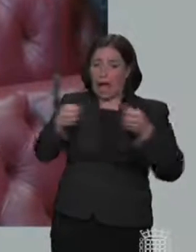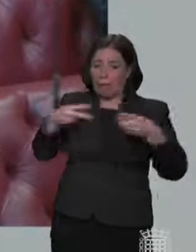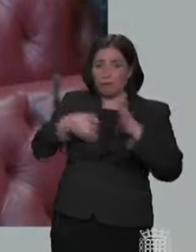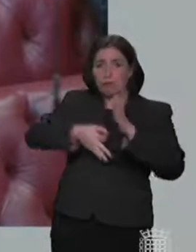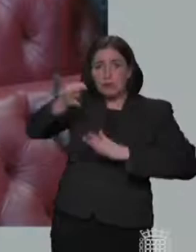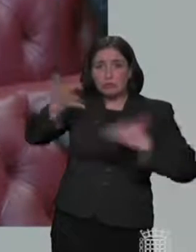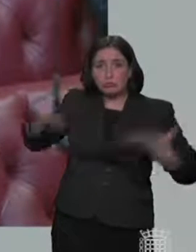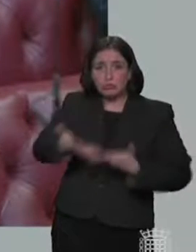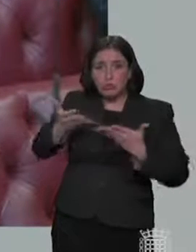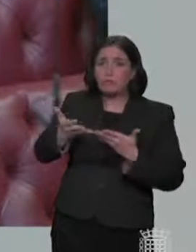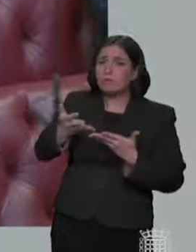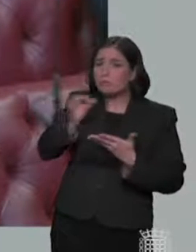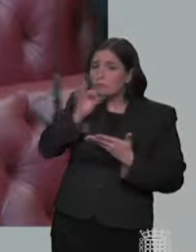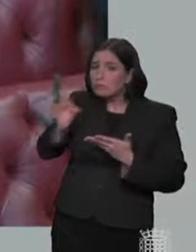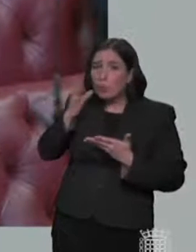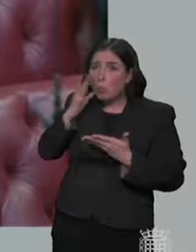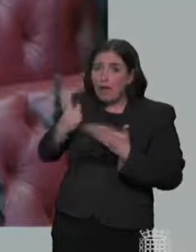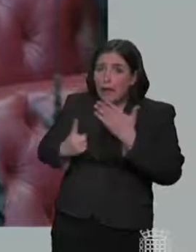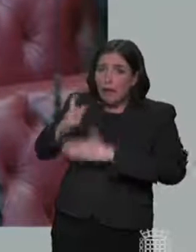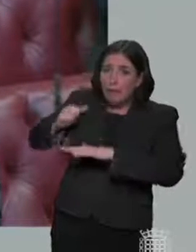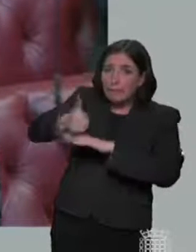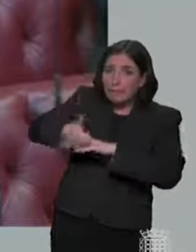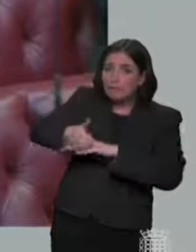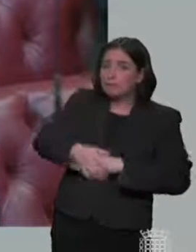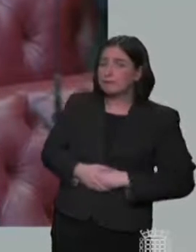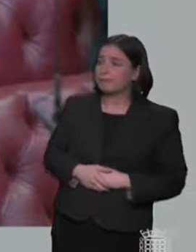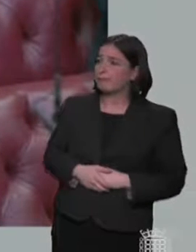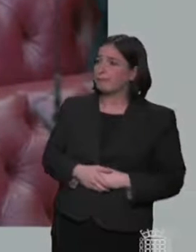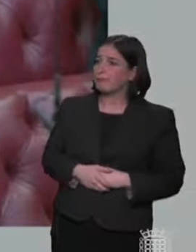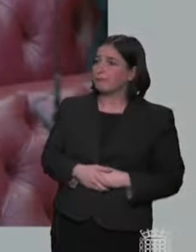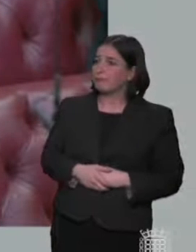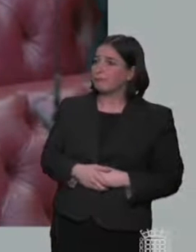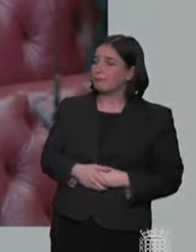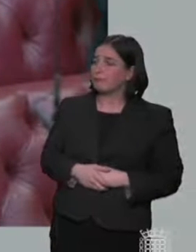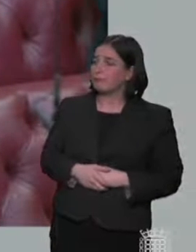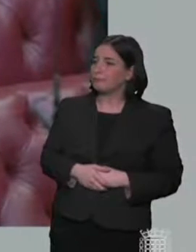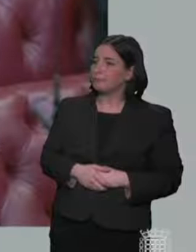minister's direct responsibility but i hope she will be able to reply uh either now or in writing